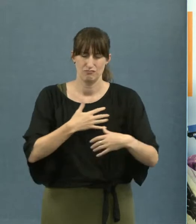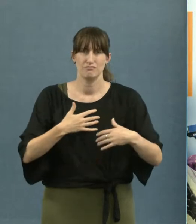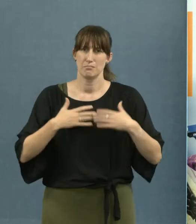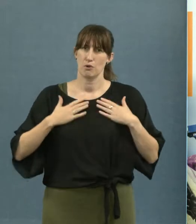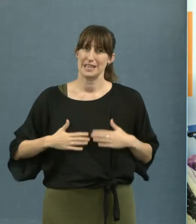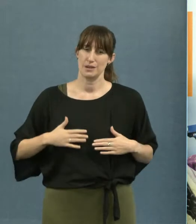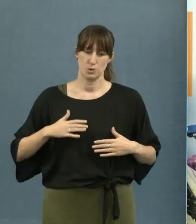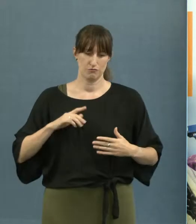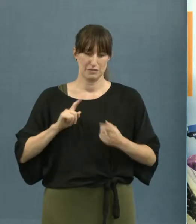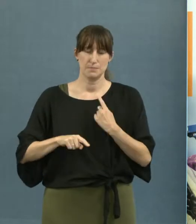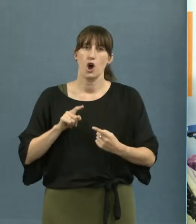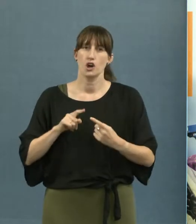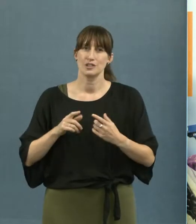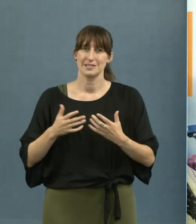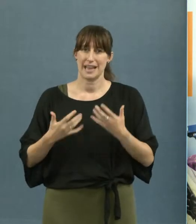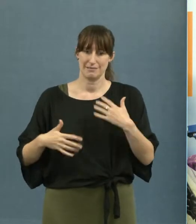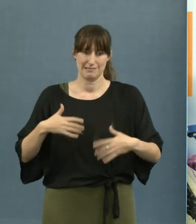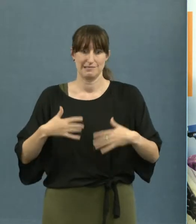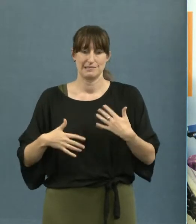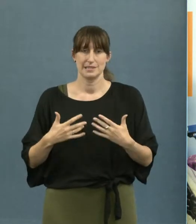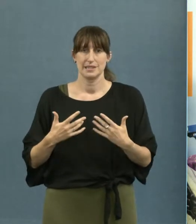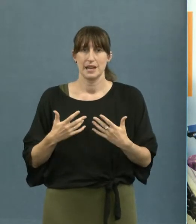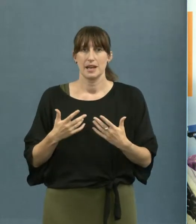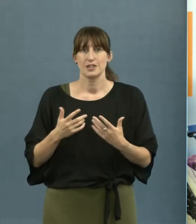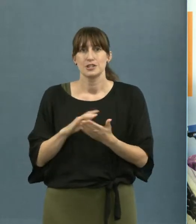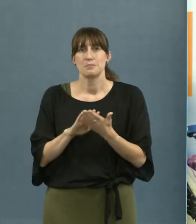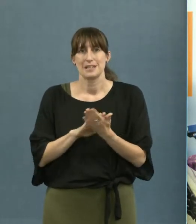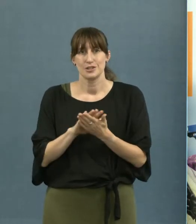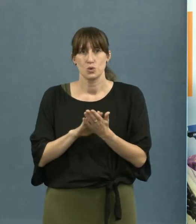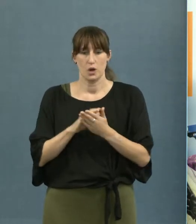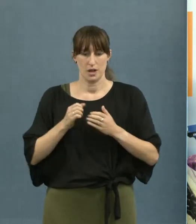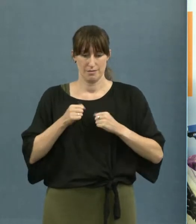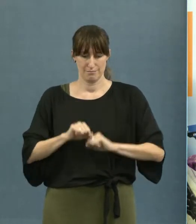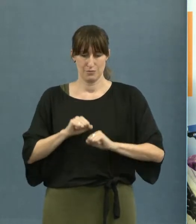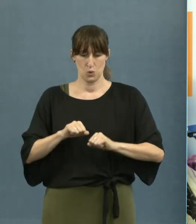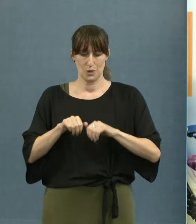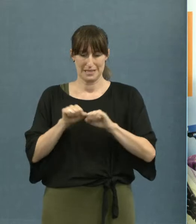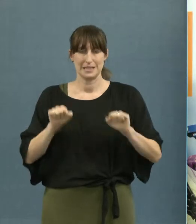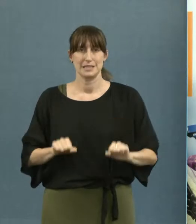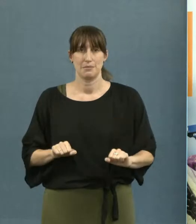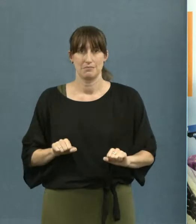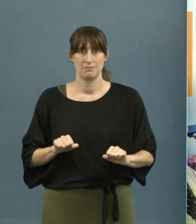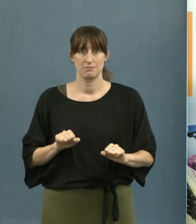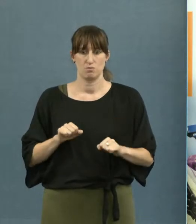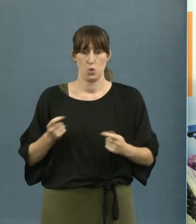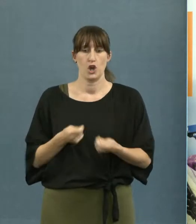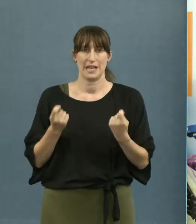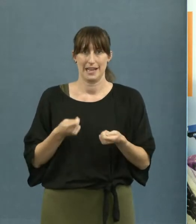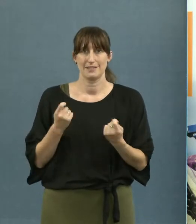that's just a sign that your